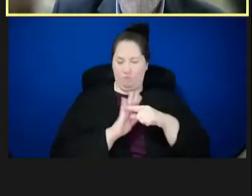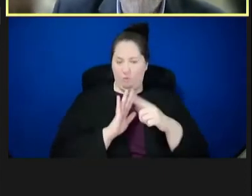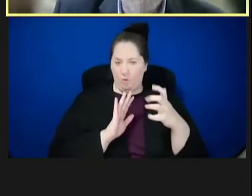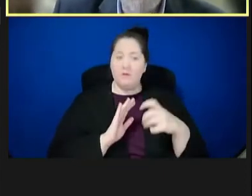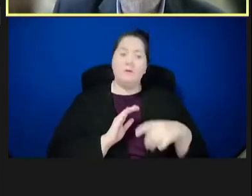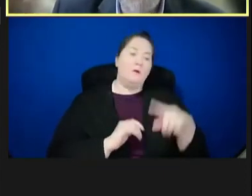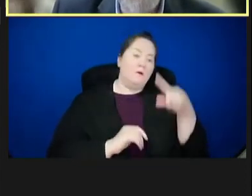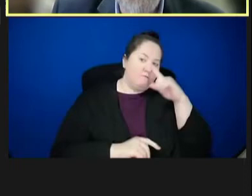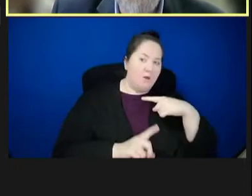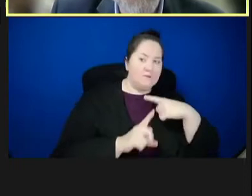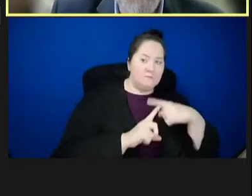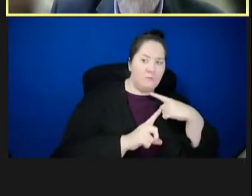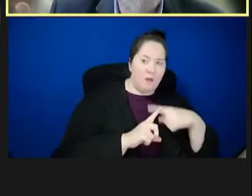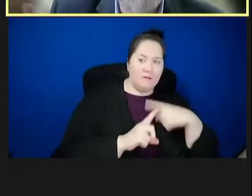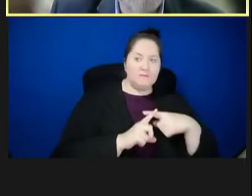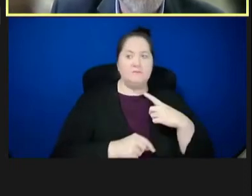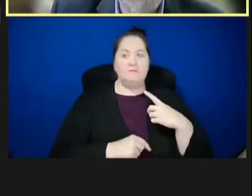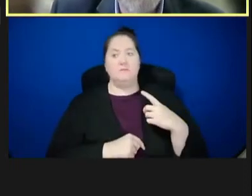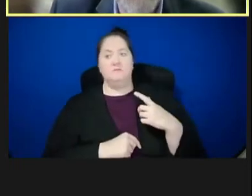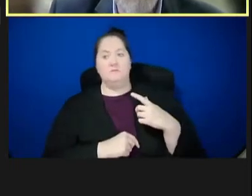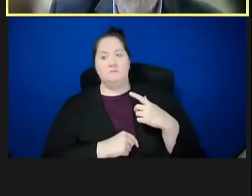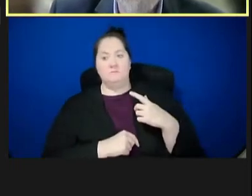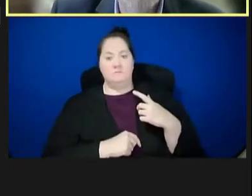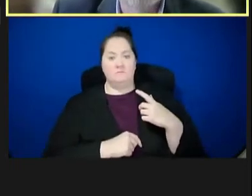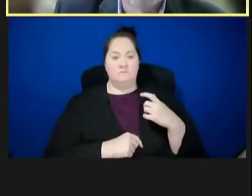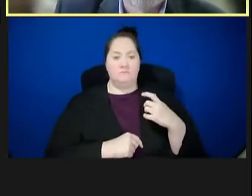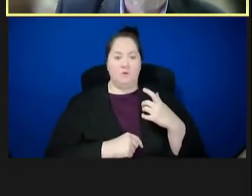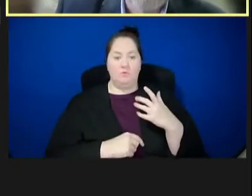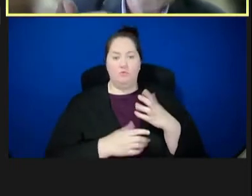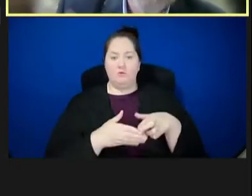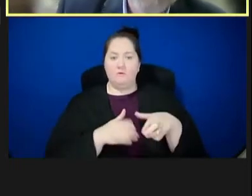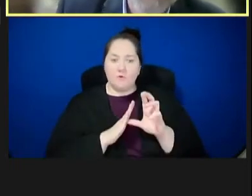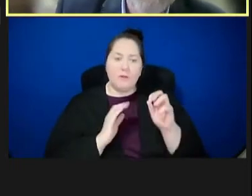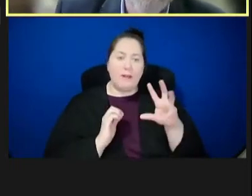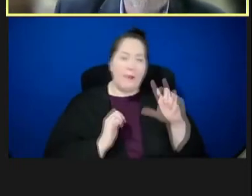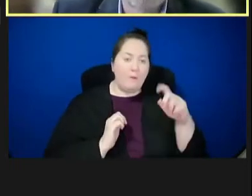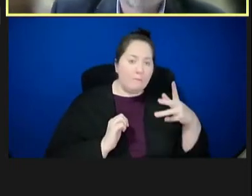may mean a little more work for someone in reviewing the output. But a false negative